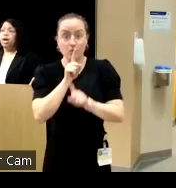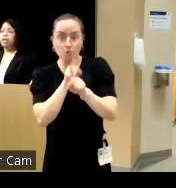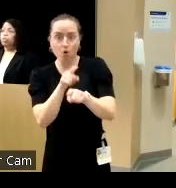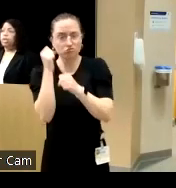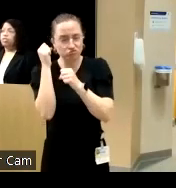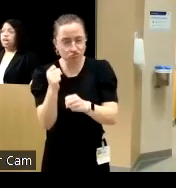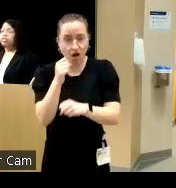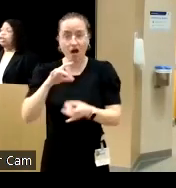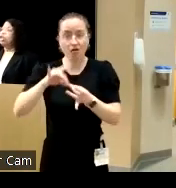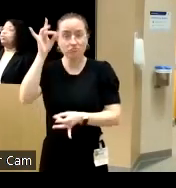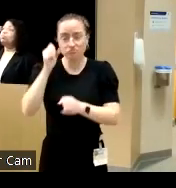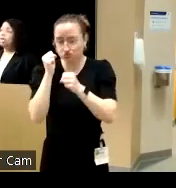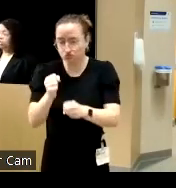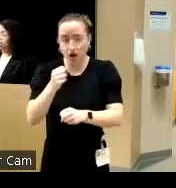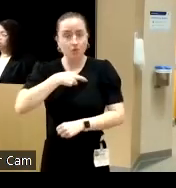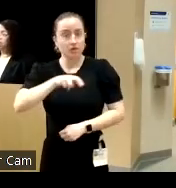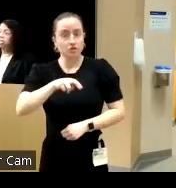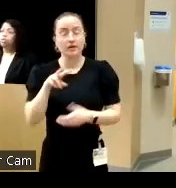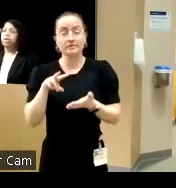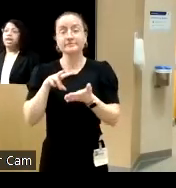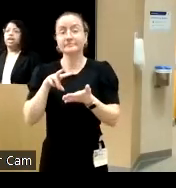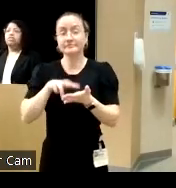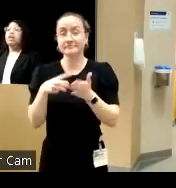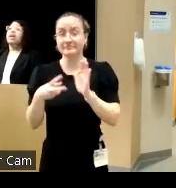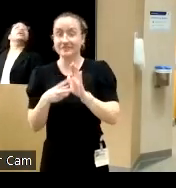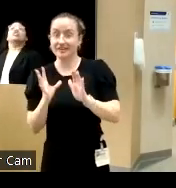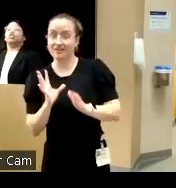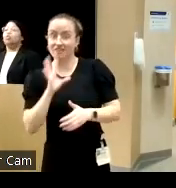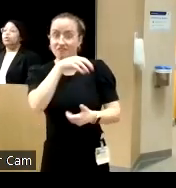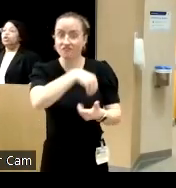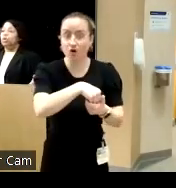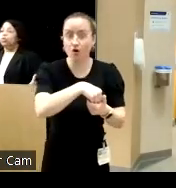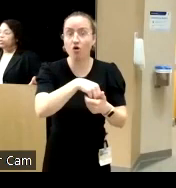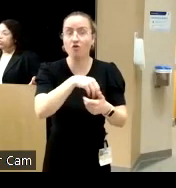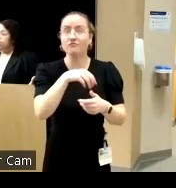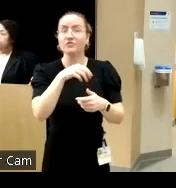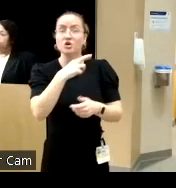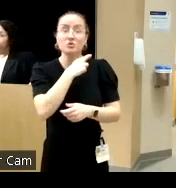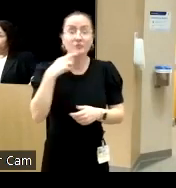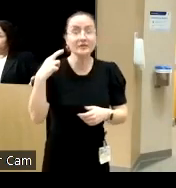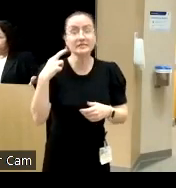spirituality and religiosity they were much less likely to engage in quote unquote risky sexual